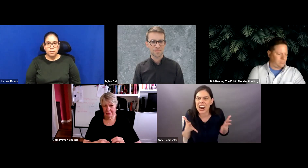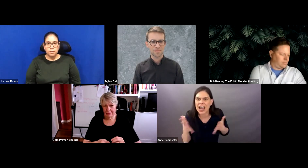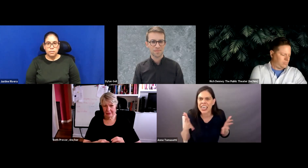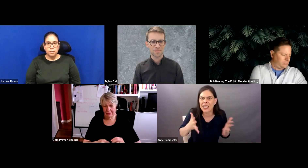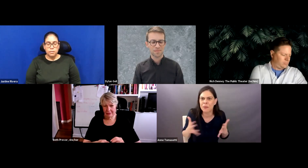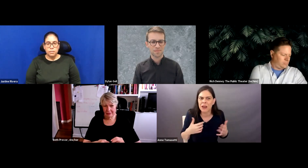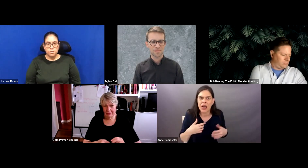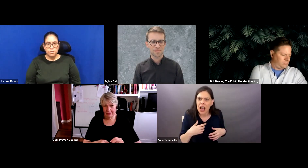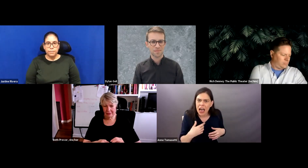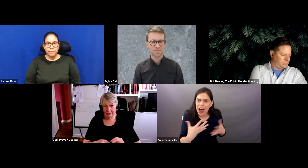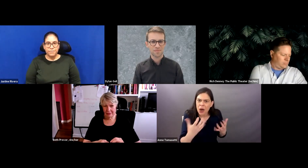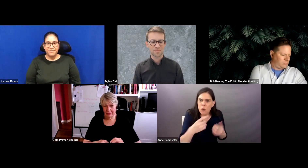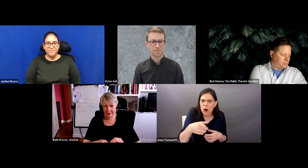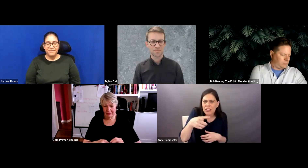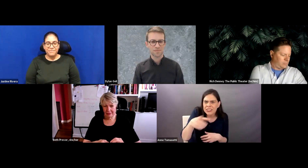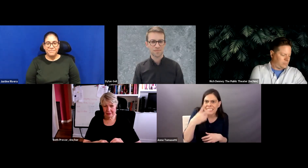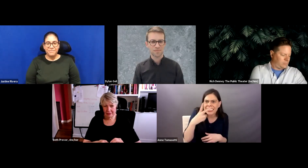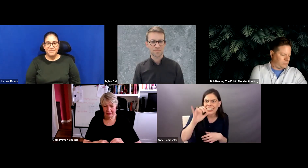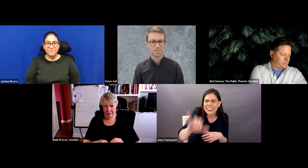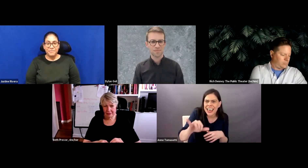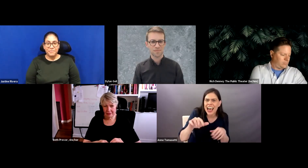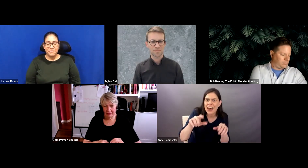is very New York, he has a lot of energy, he has a strong New